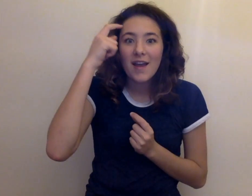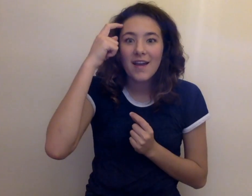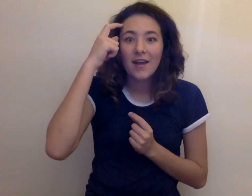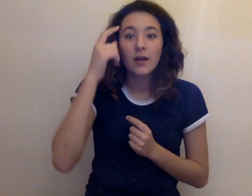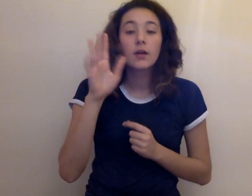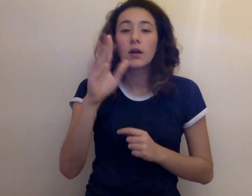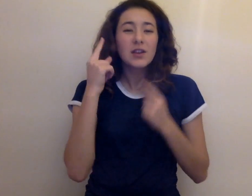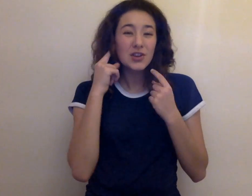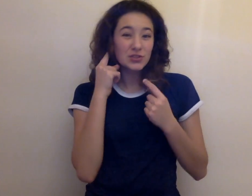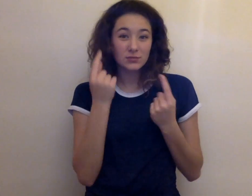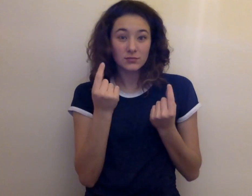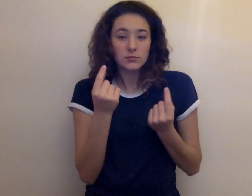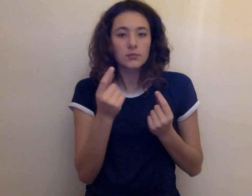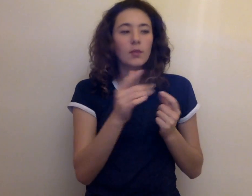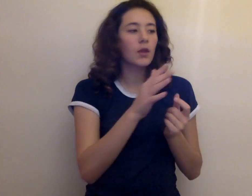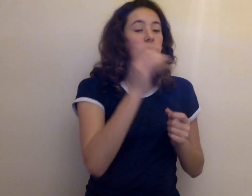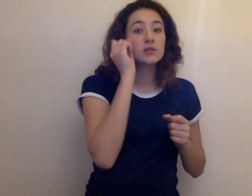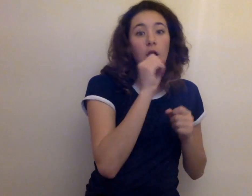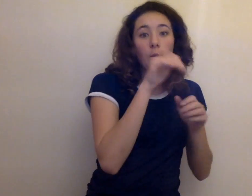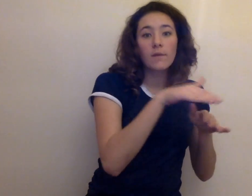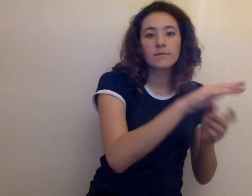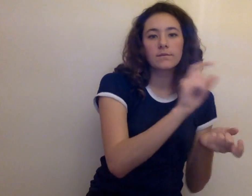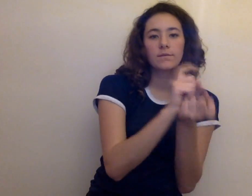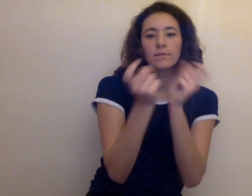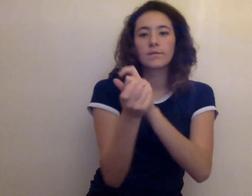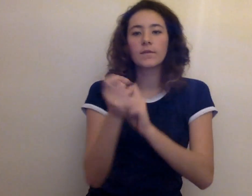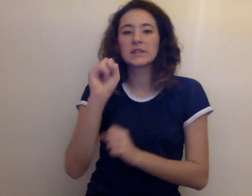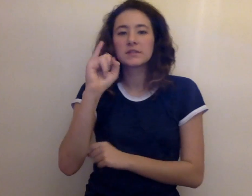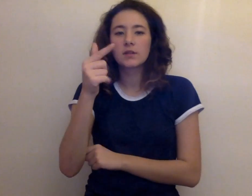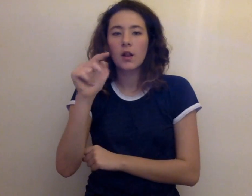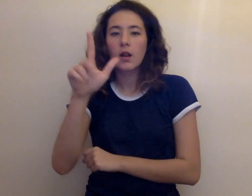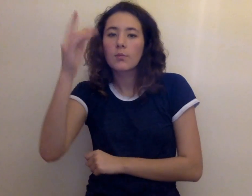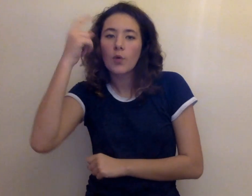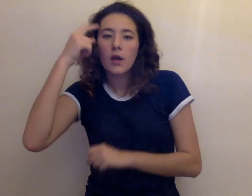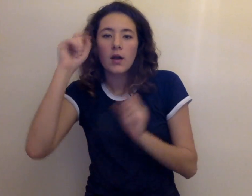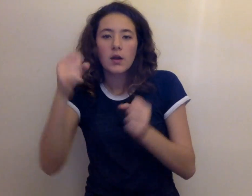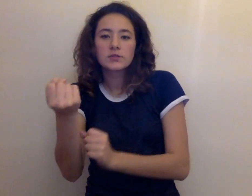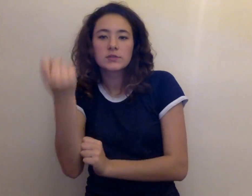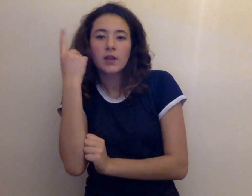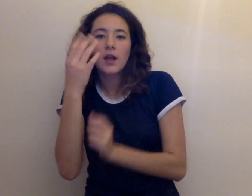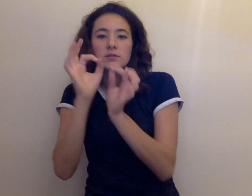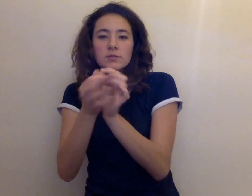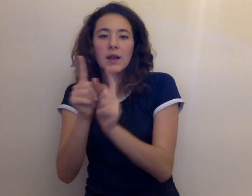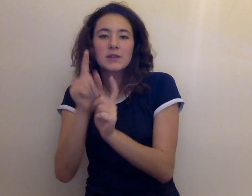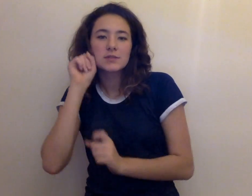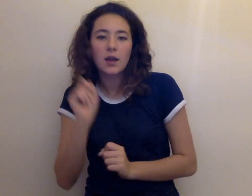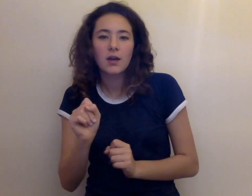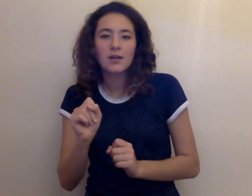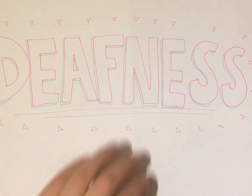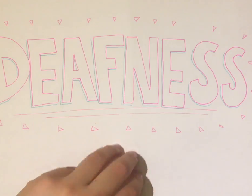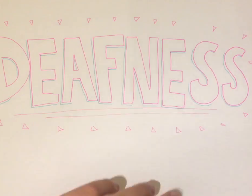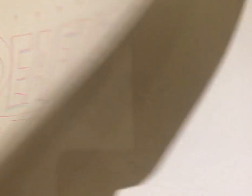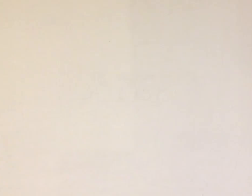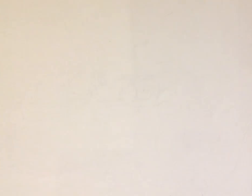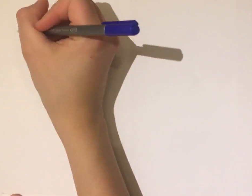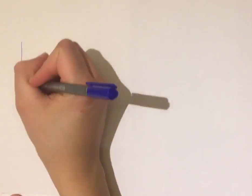Your ears just convert the sound waves to signals that your brain can then understand and interpret as sound How does it all work?